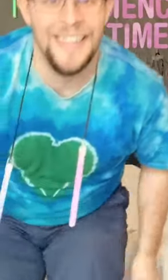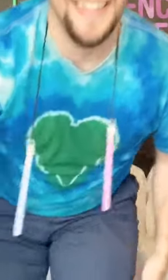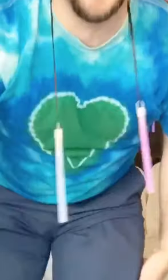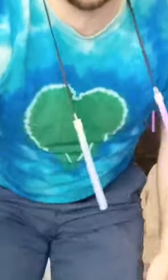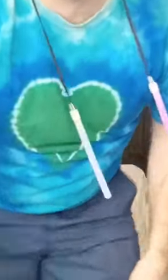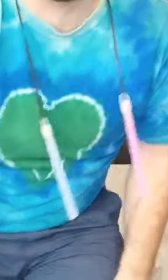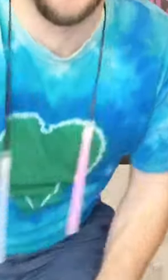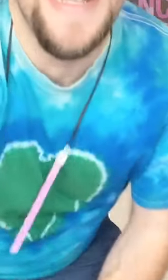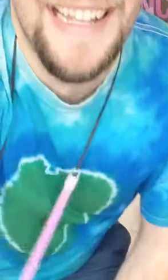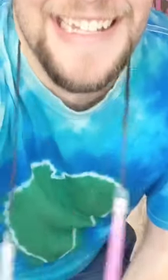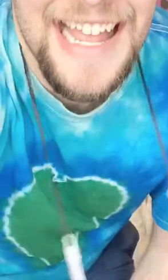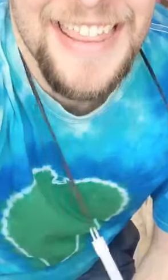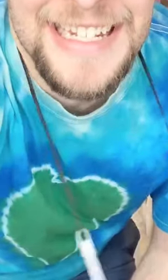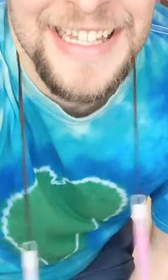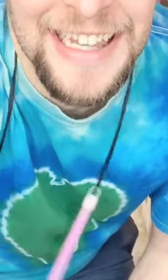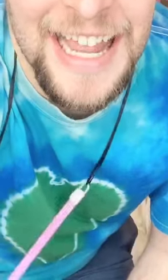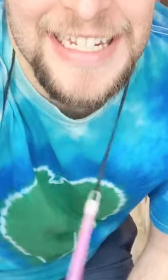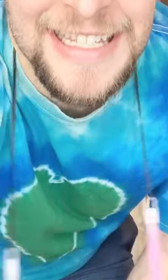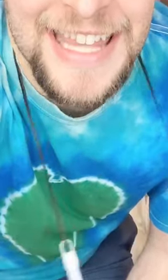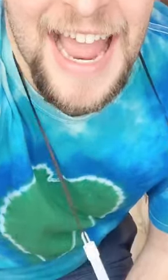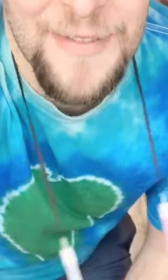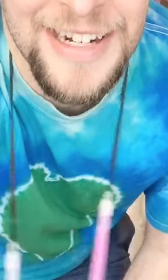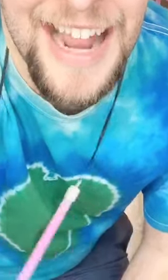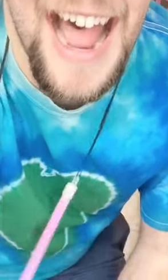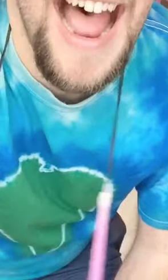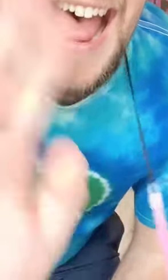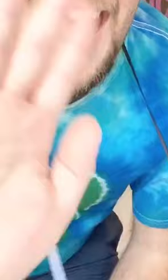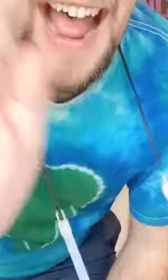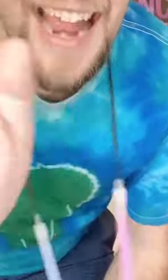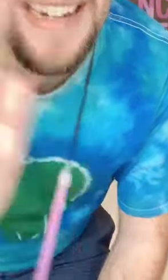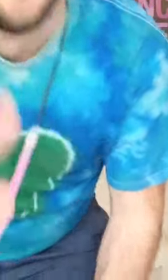that little x? AARON: This little x? CALI: Yeah, that one. AARON: Hi!